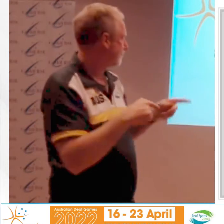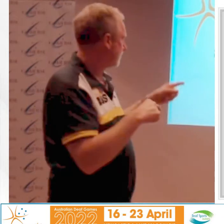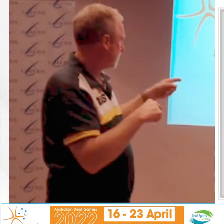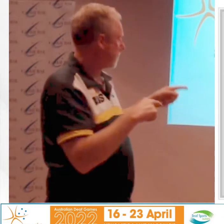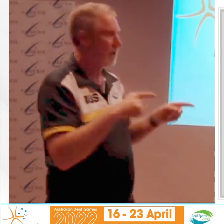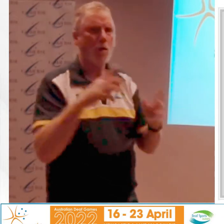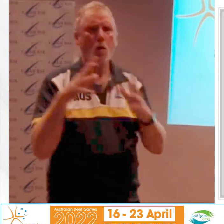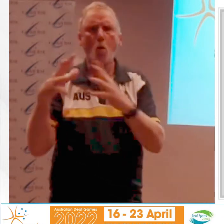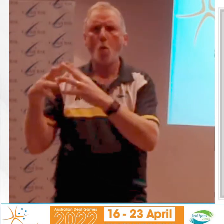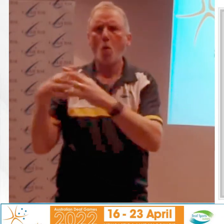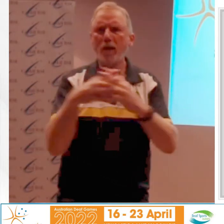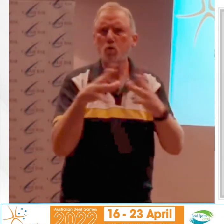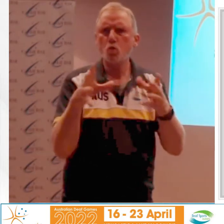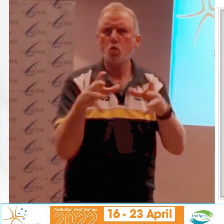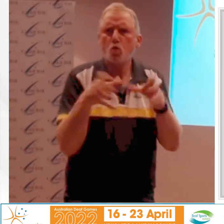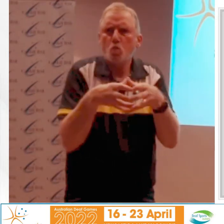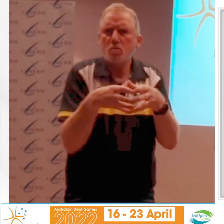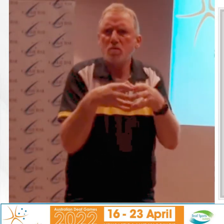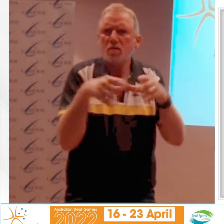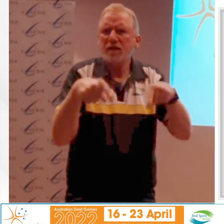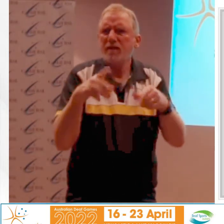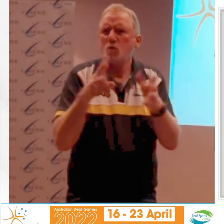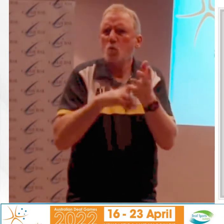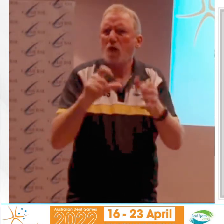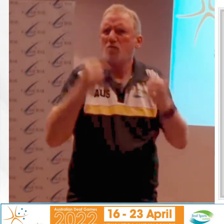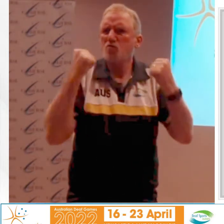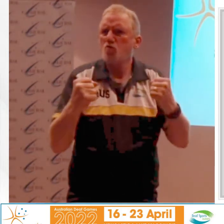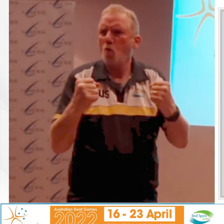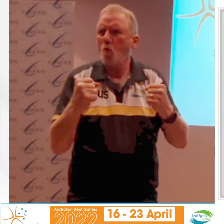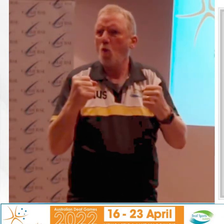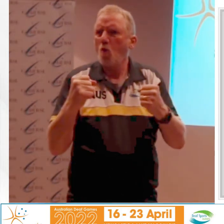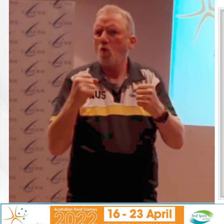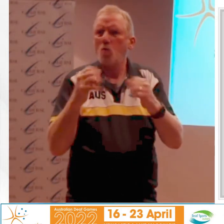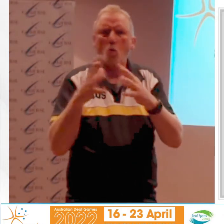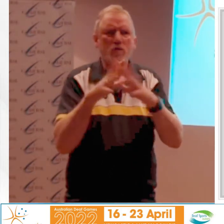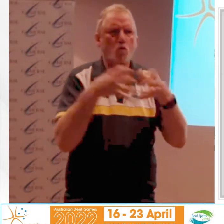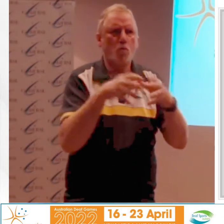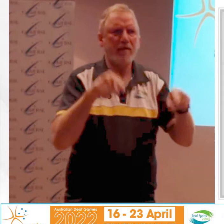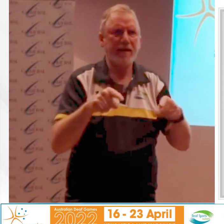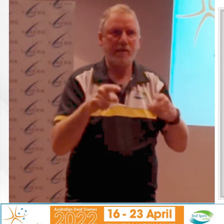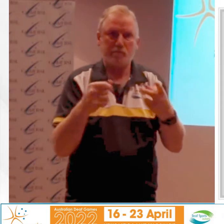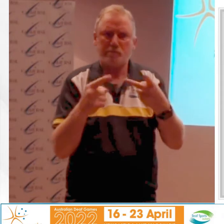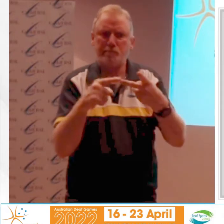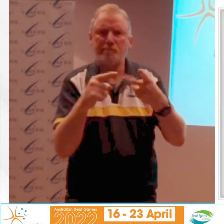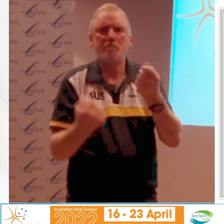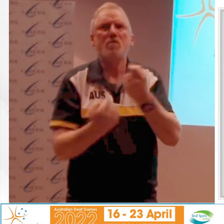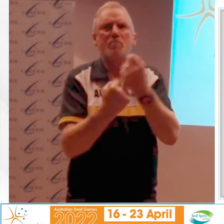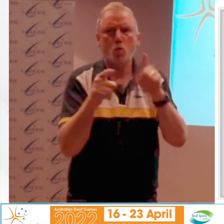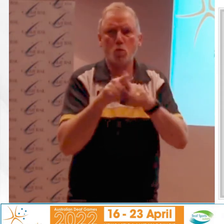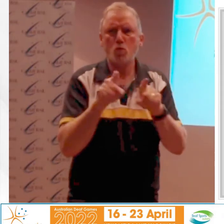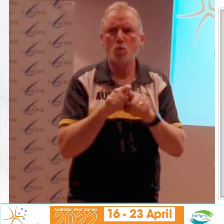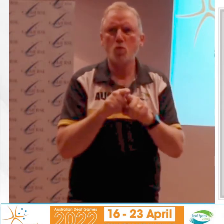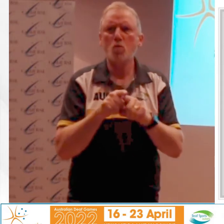and the second major sponsor is West's Group they're a big company here in Newcastle and